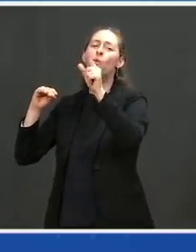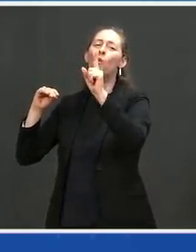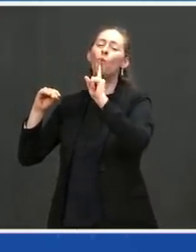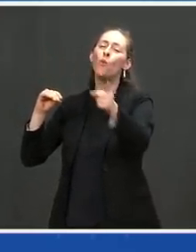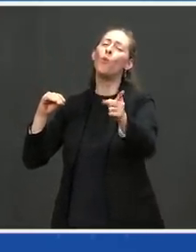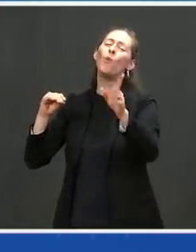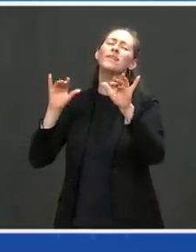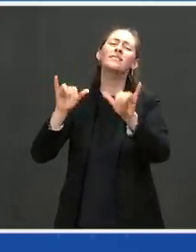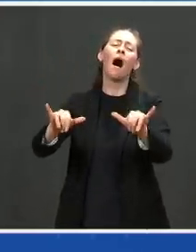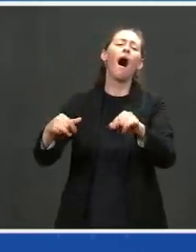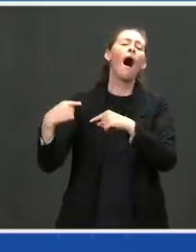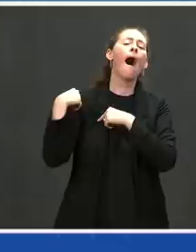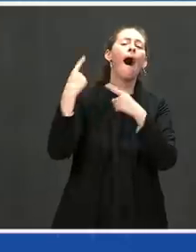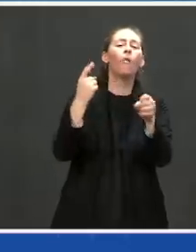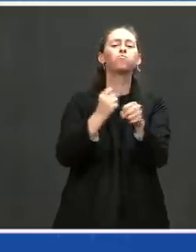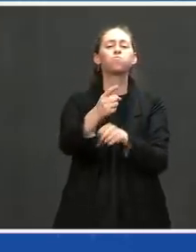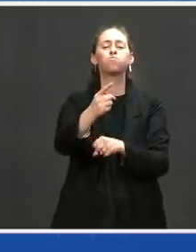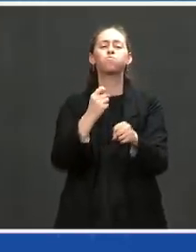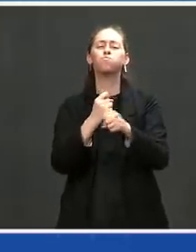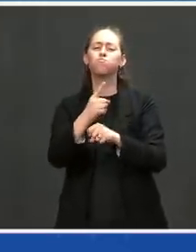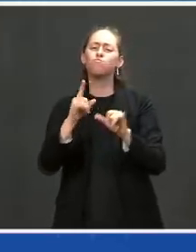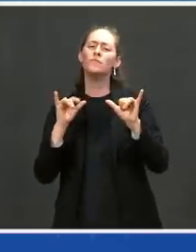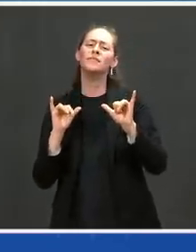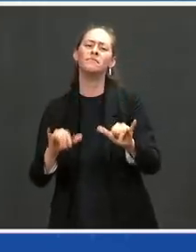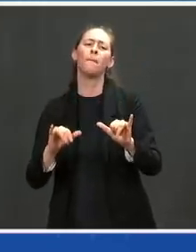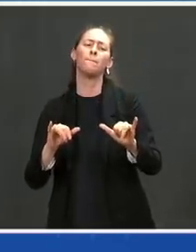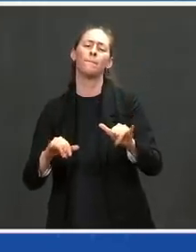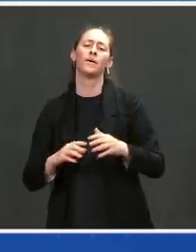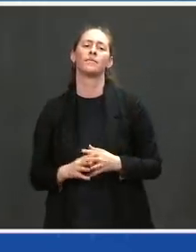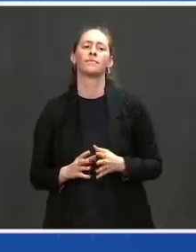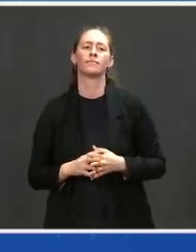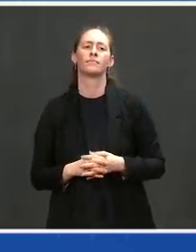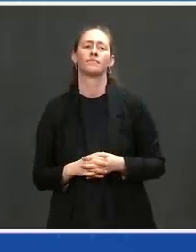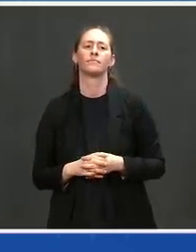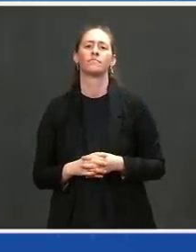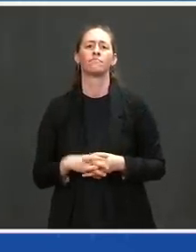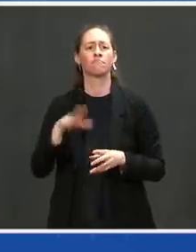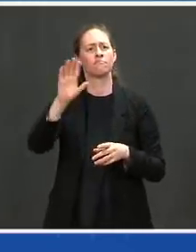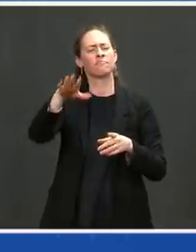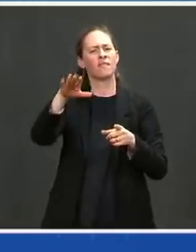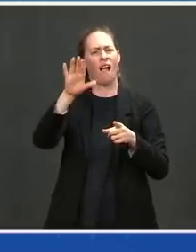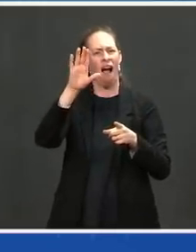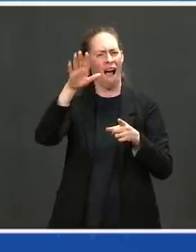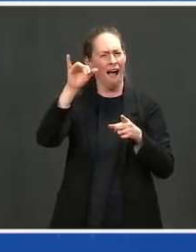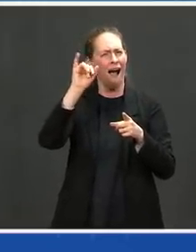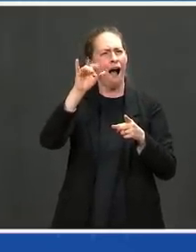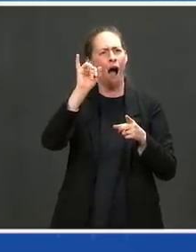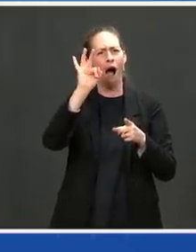If you take a look at the number of people who are coming, the vast majority,